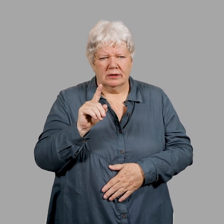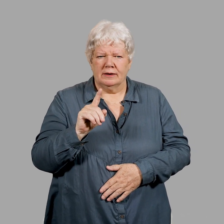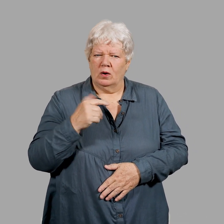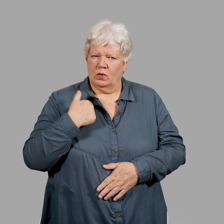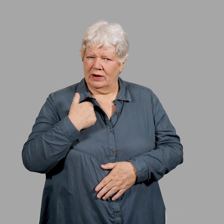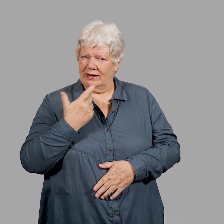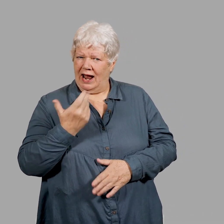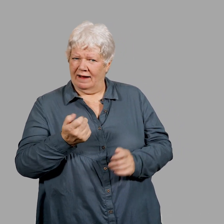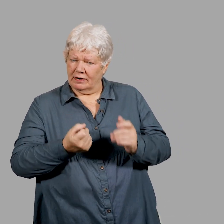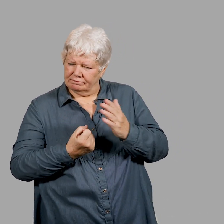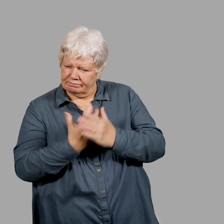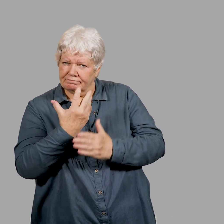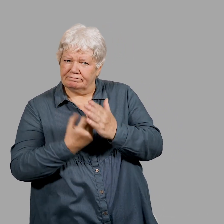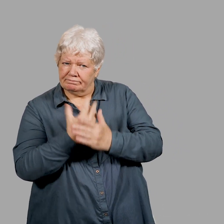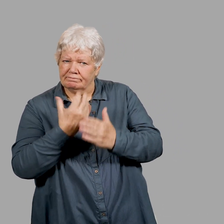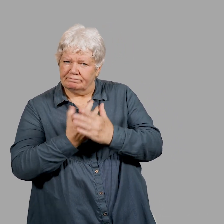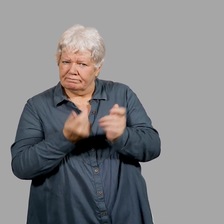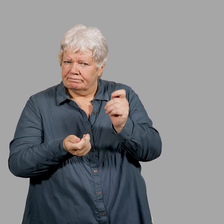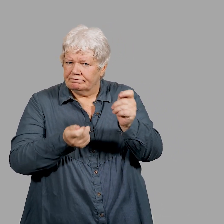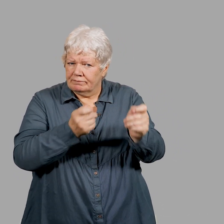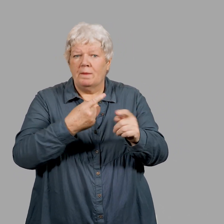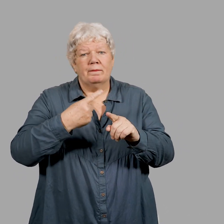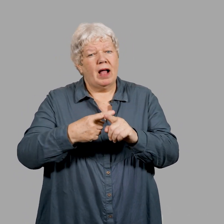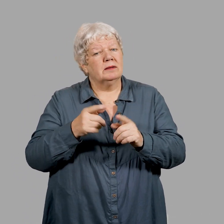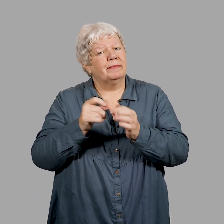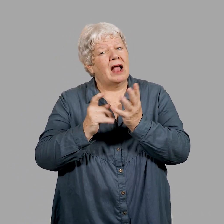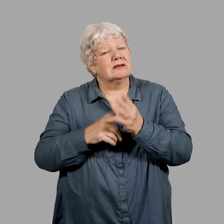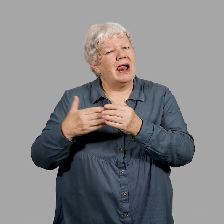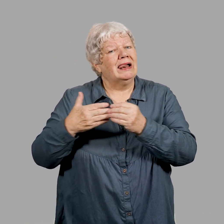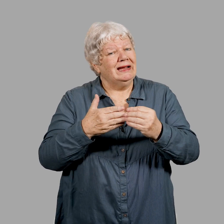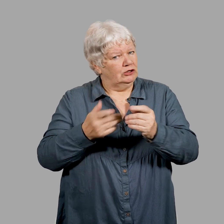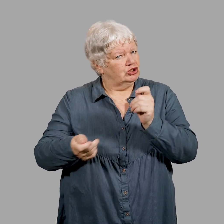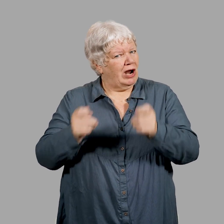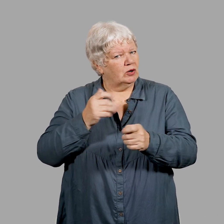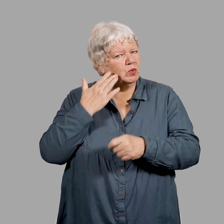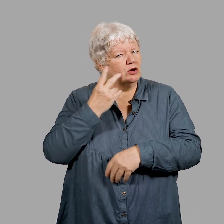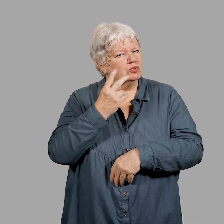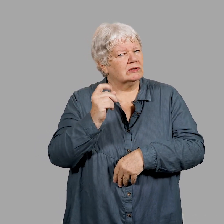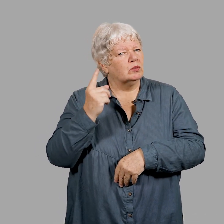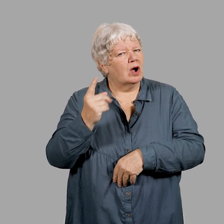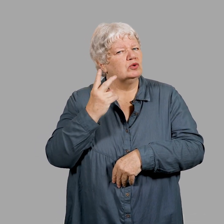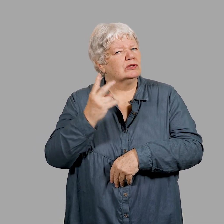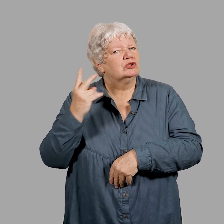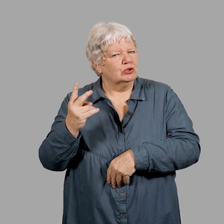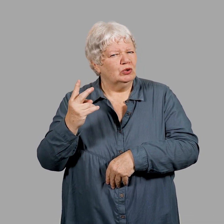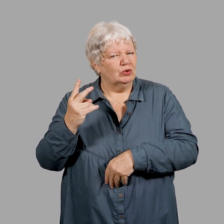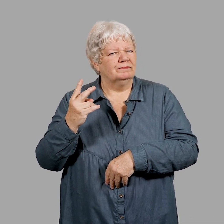and there was a change in BSL lead for the institution in 2021-22.